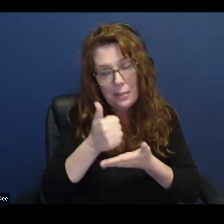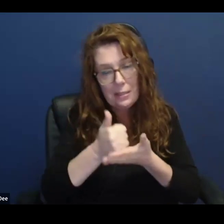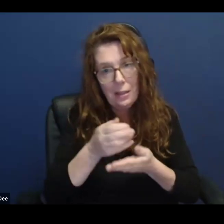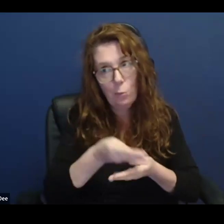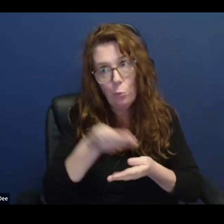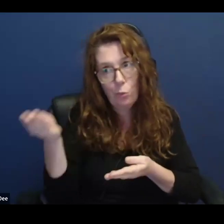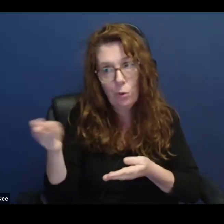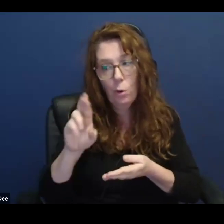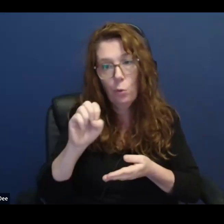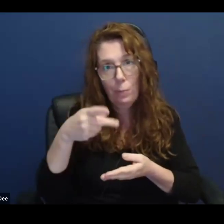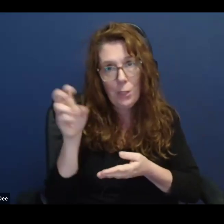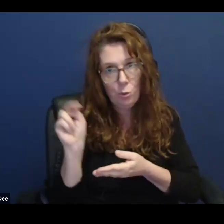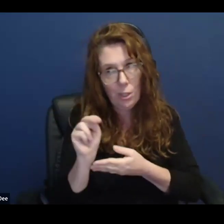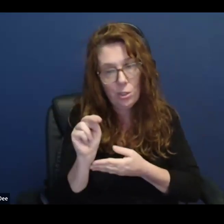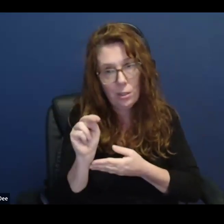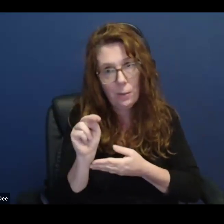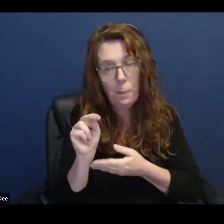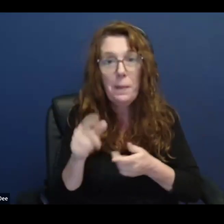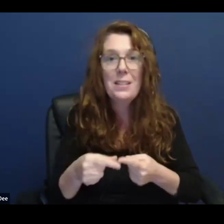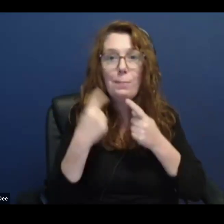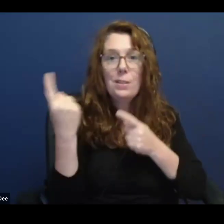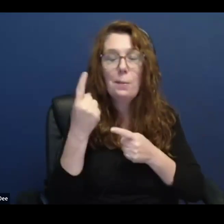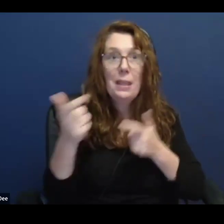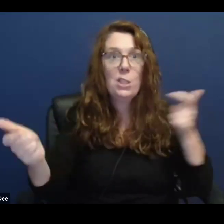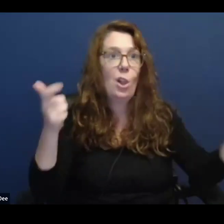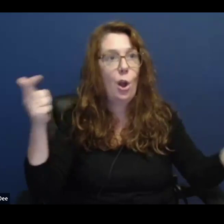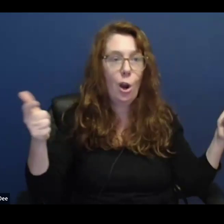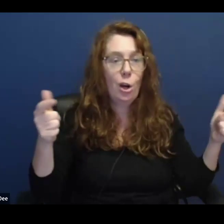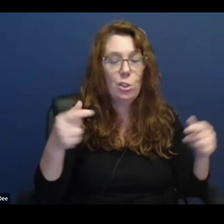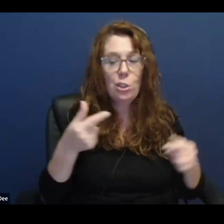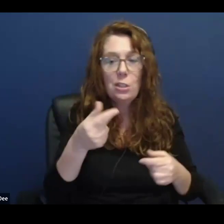there and certainly for something as large as the Grand Canyon. Again, it's going to depend